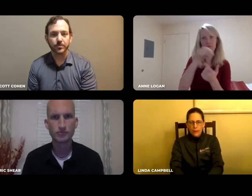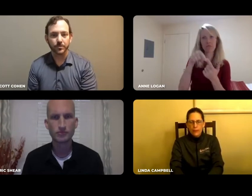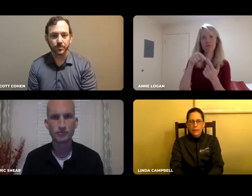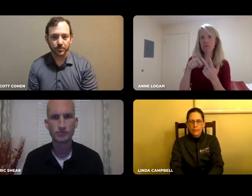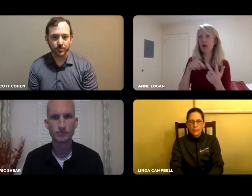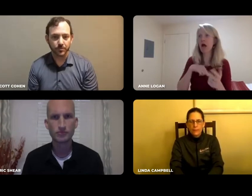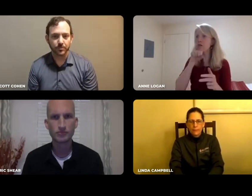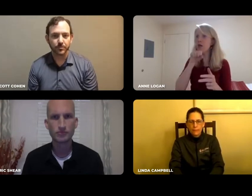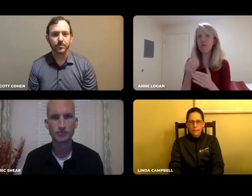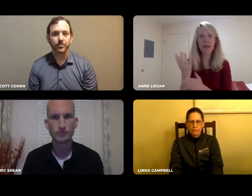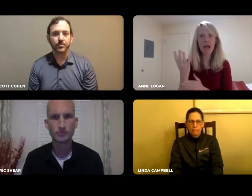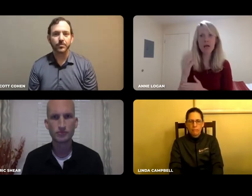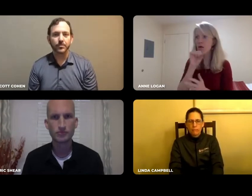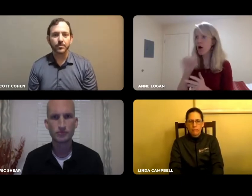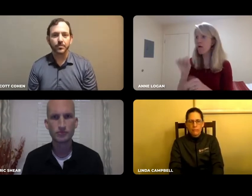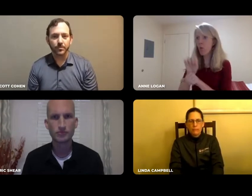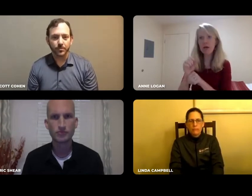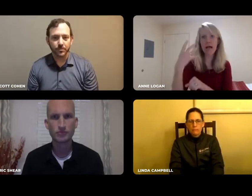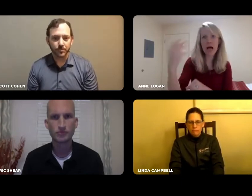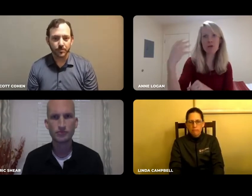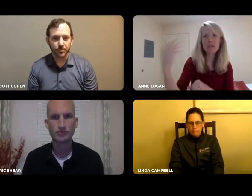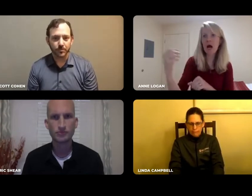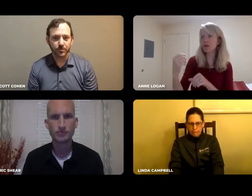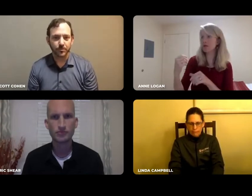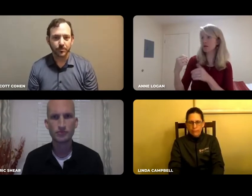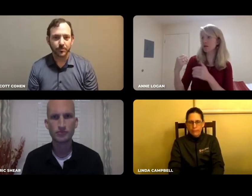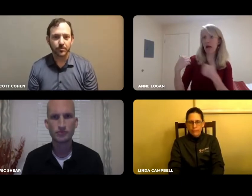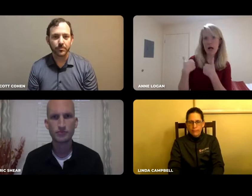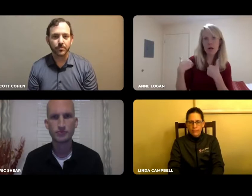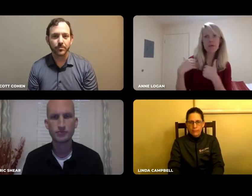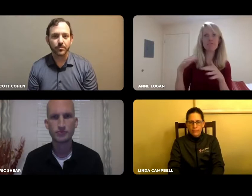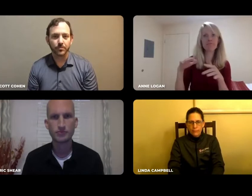I loved plants, being outdoors, animals.